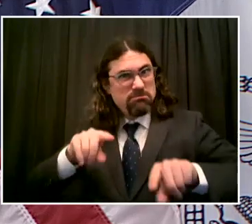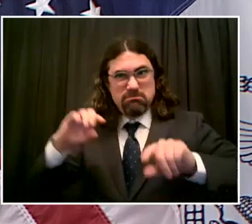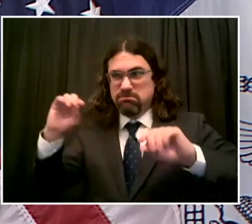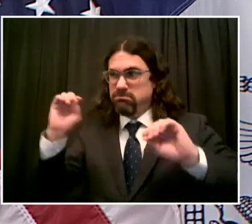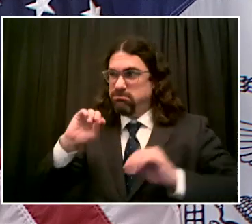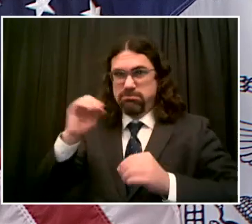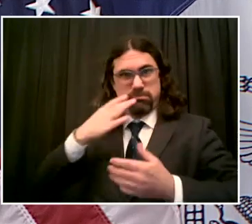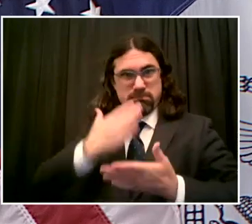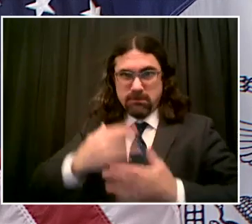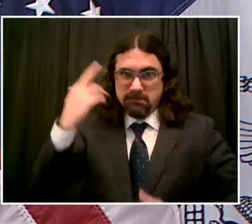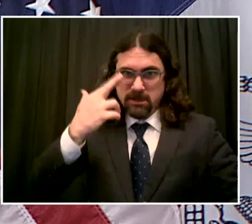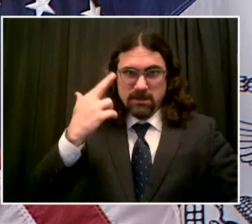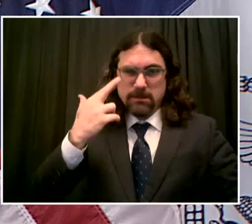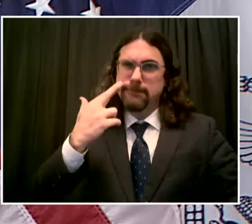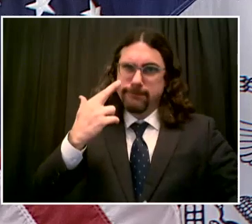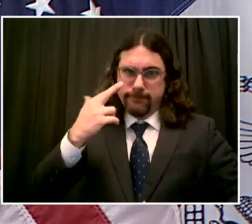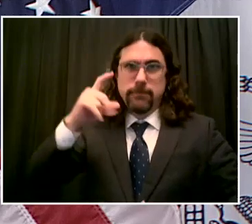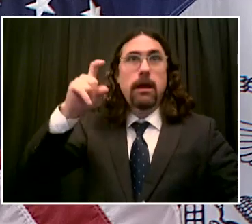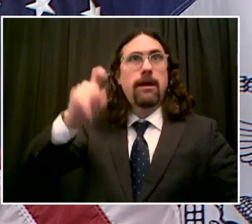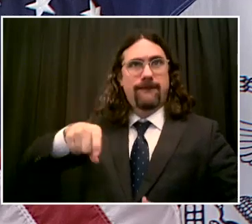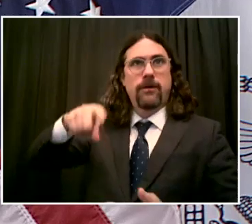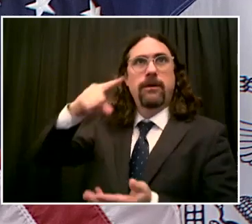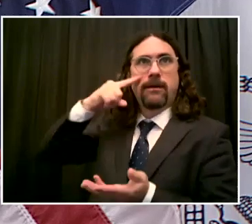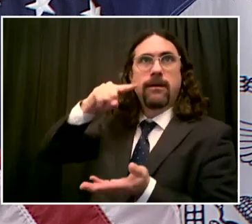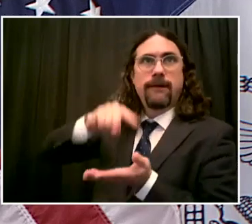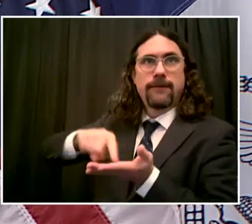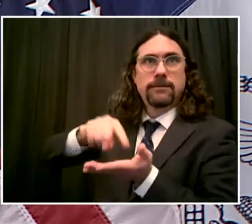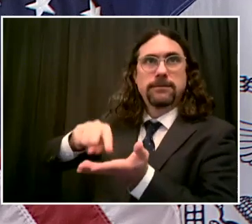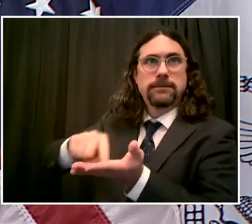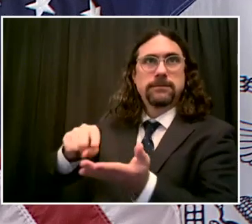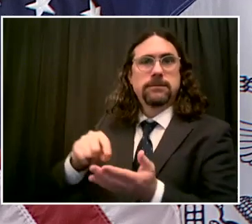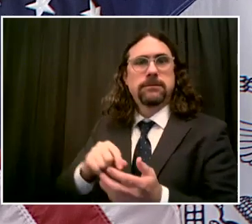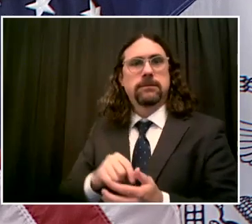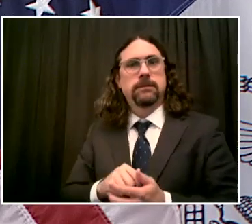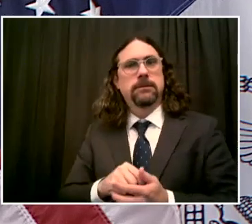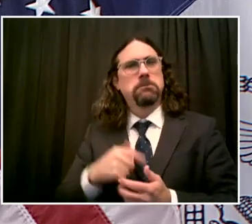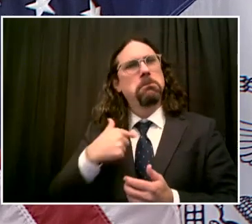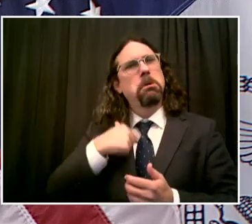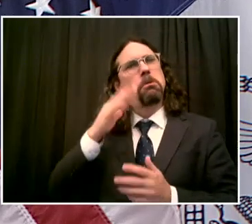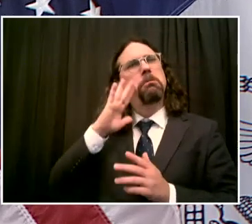THE FACT IS I AM TIRED OF PEOPLE